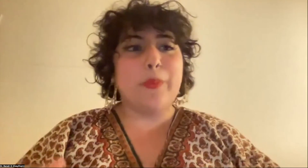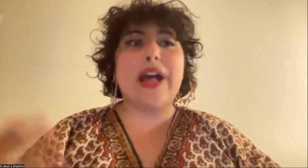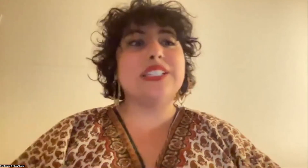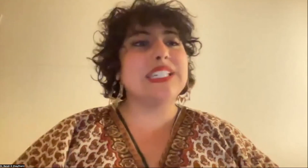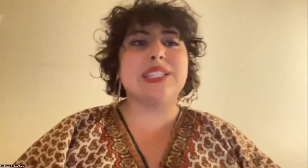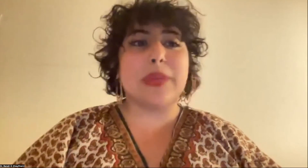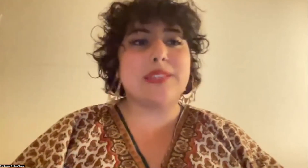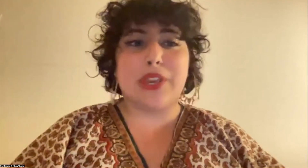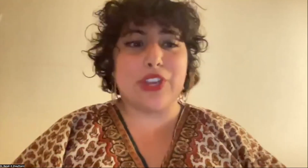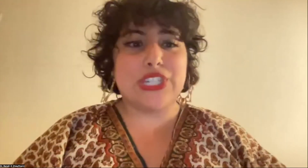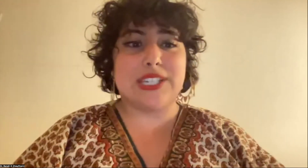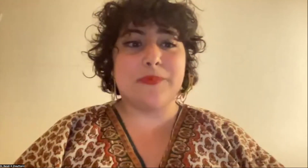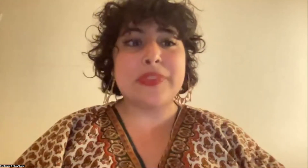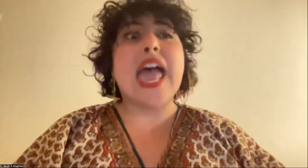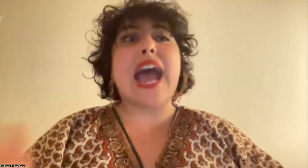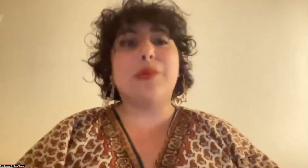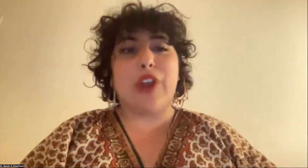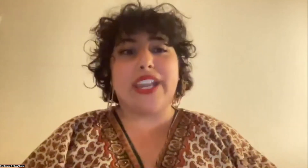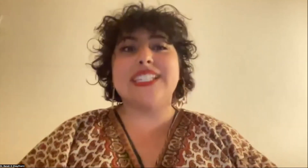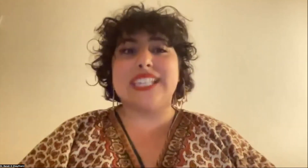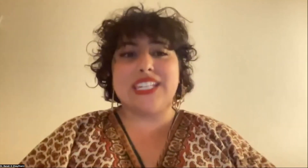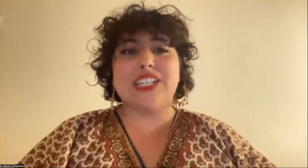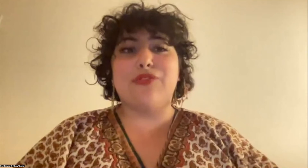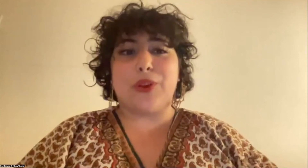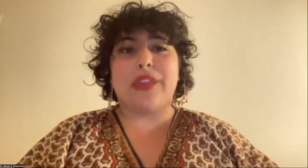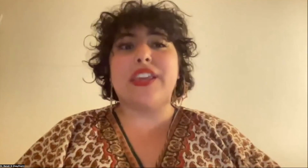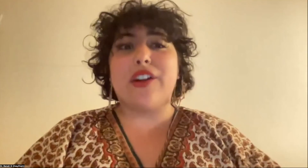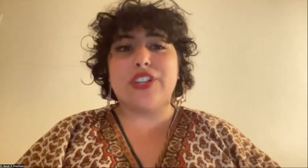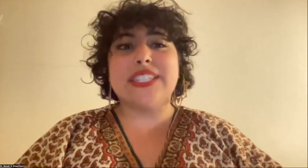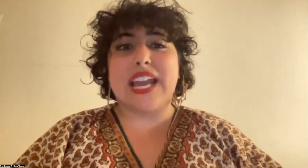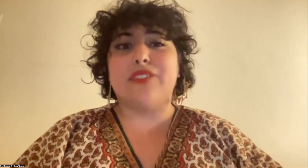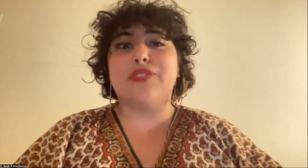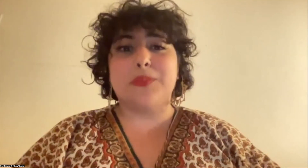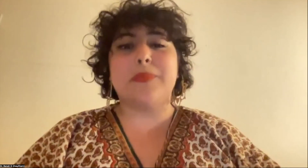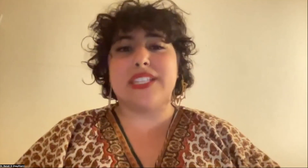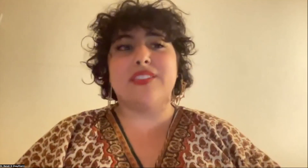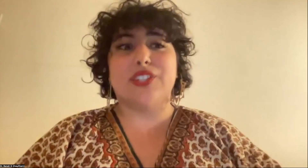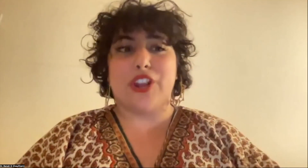propelled into space migration. I am writing today to confirm that the Other Side Deep Space in the